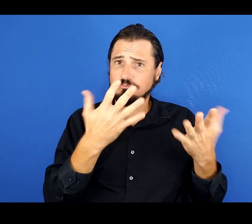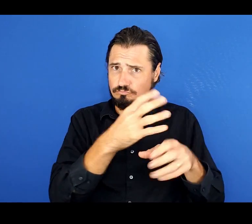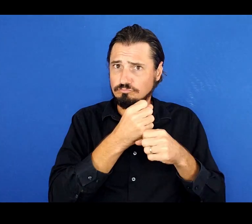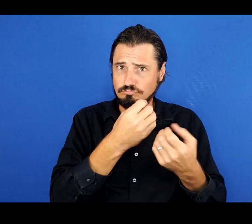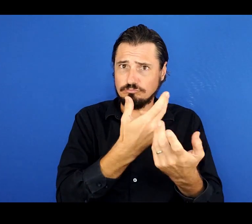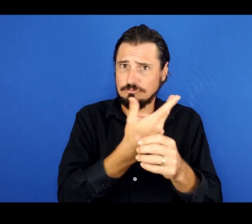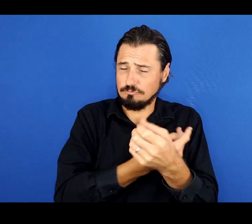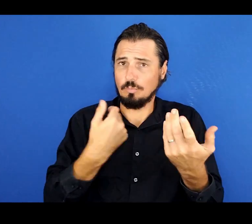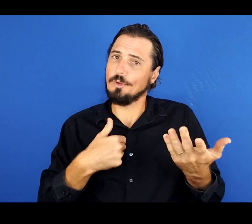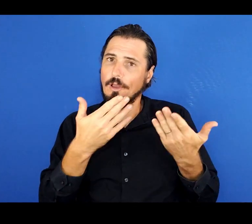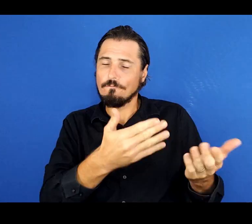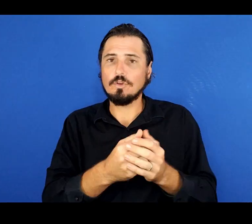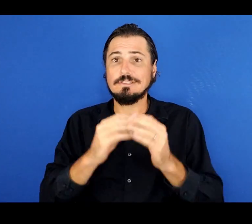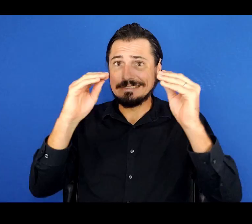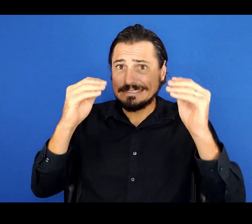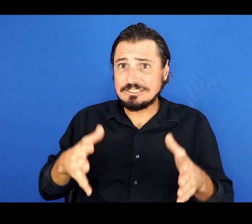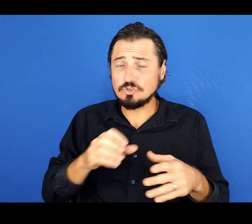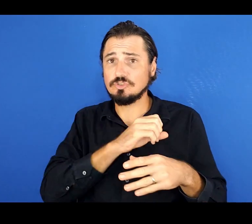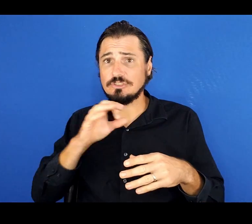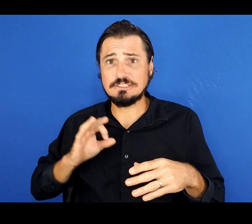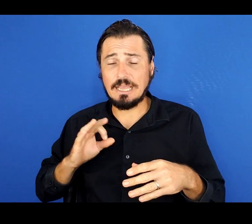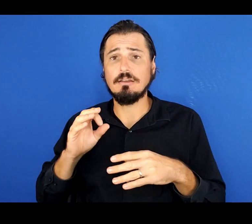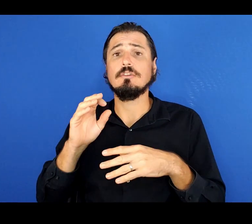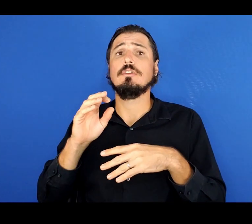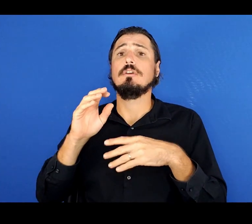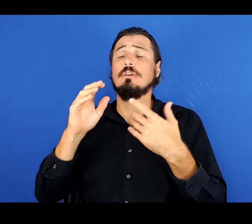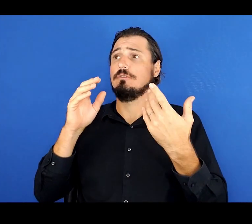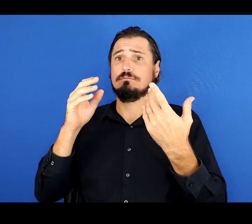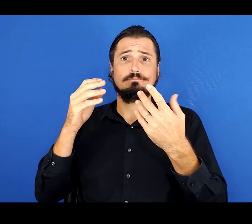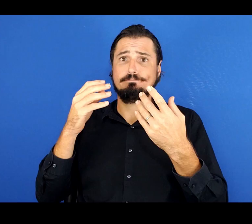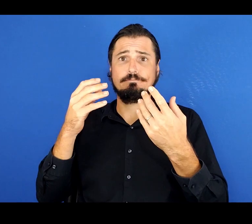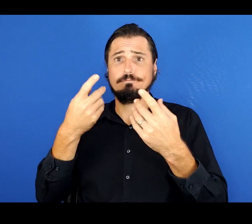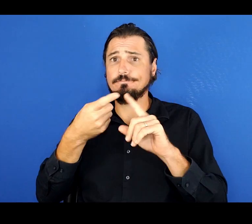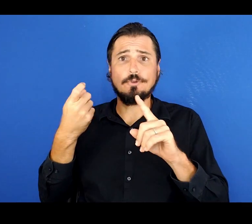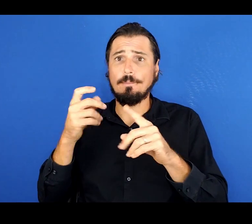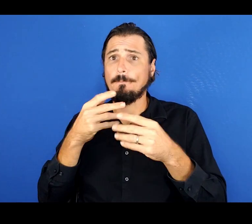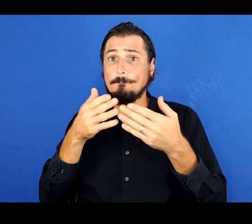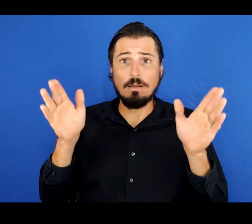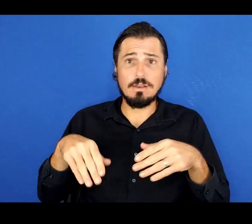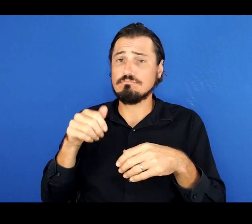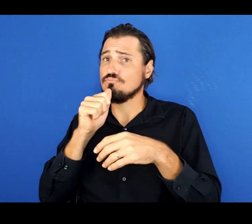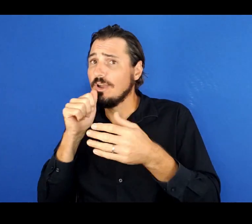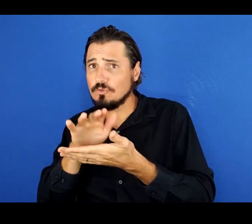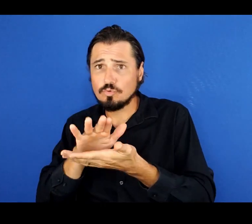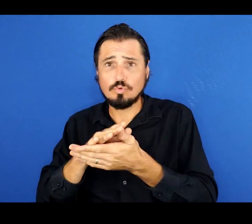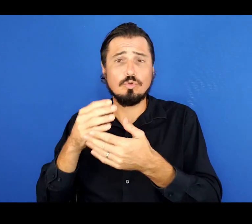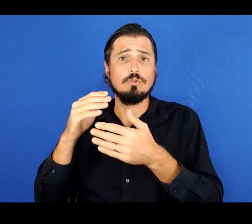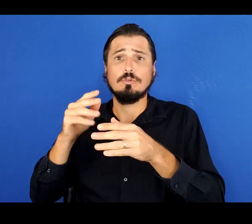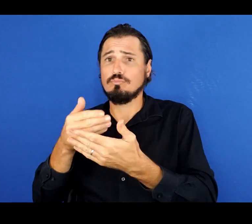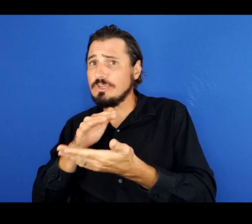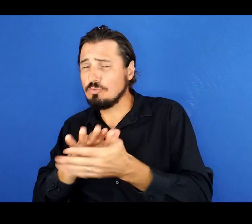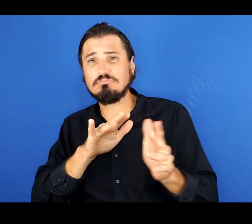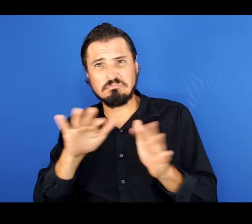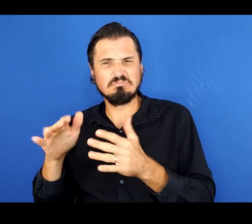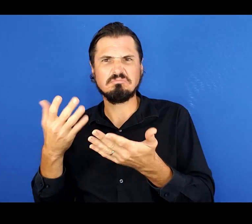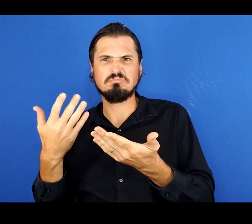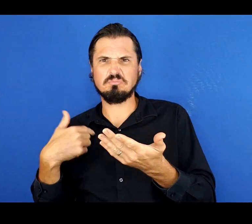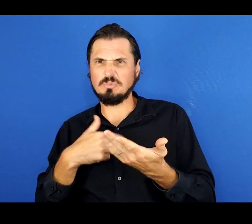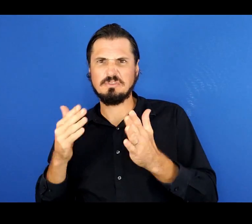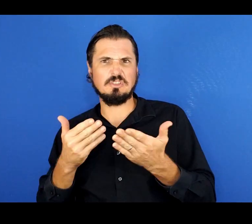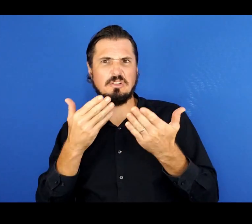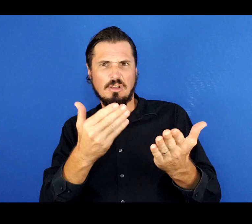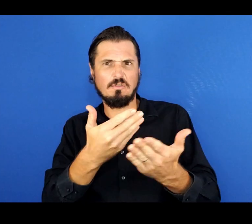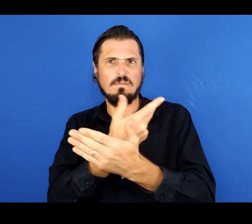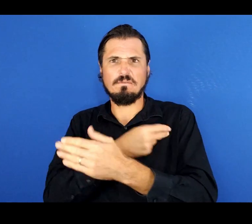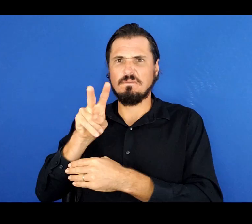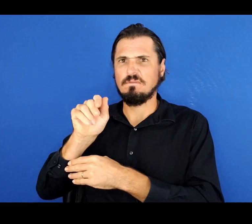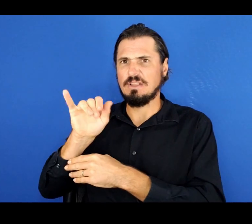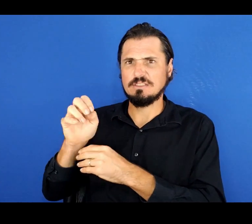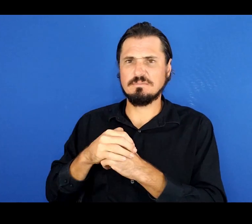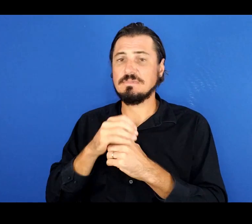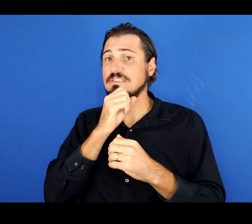Teachers and school staff in k-12 and post-secondary public, charter, and private schools as well as childcare workers have been offered vaccines. Kupuna age 75 and over can access